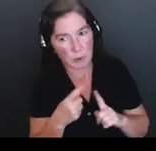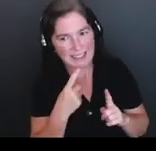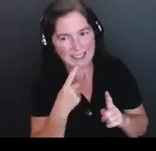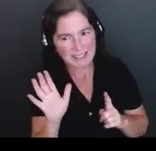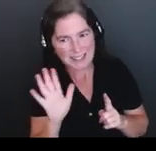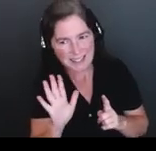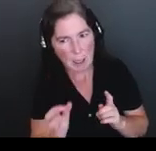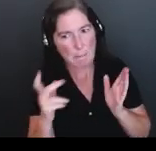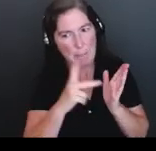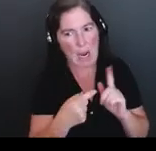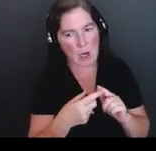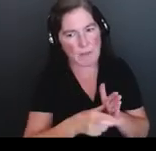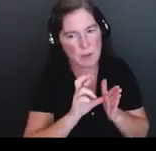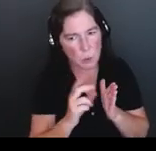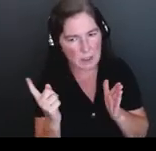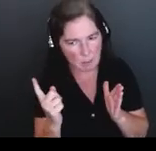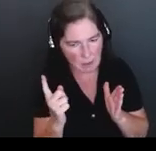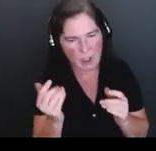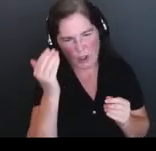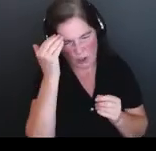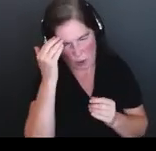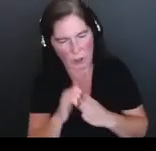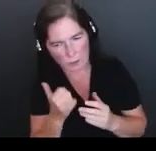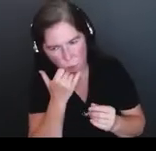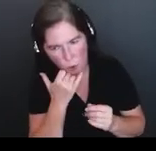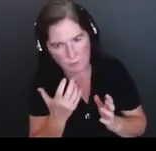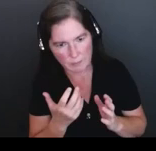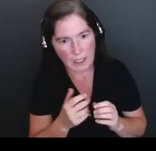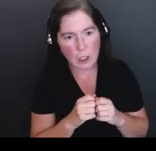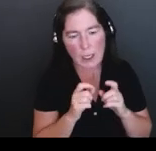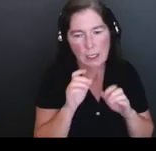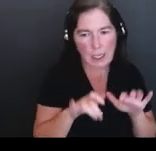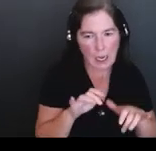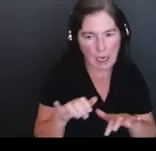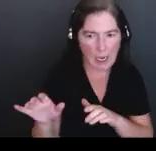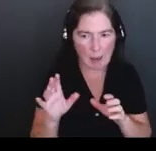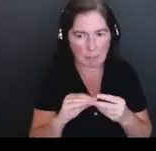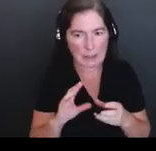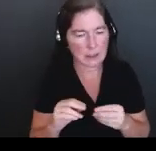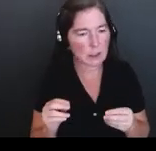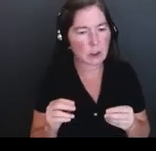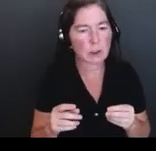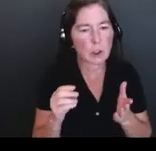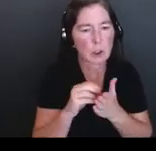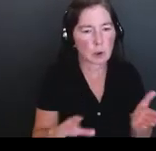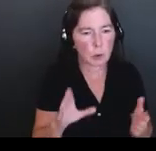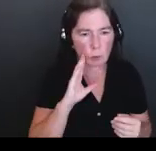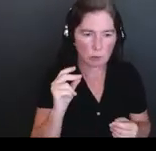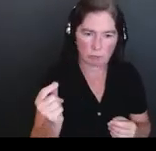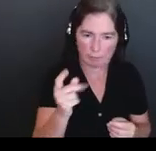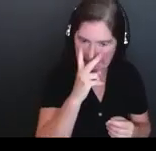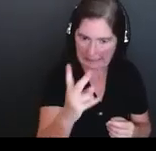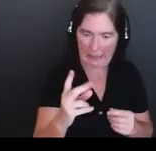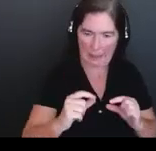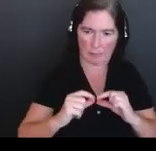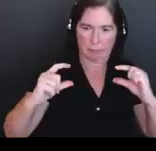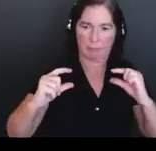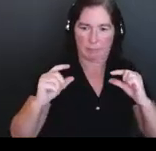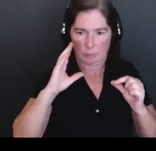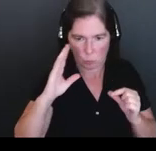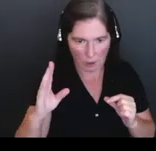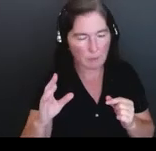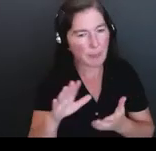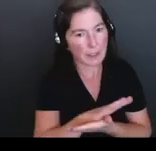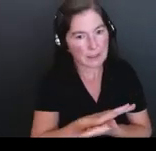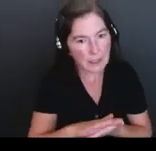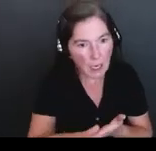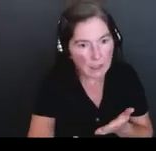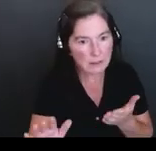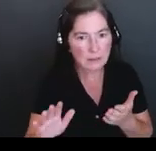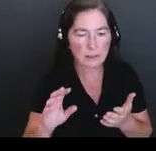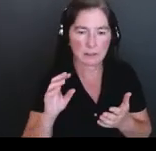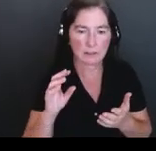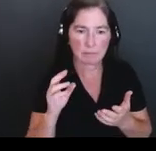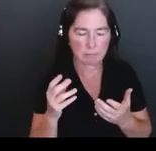This next little one, this comment icon is really cool. If a student selects a response, you can give them immediate feedback. So if someone wrote Spokane or some student selected Spokane, and